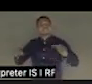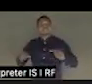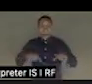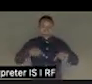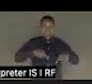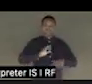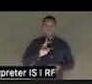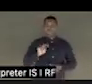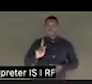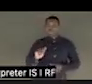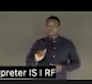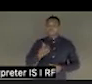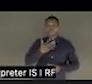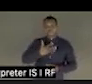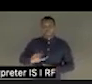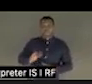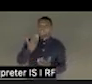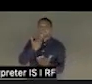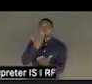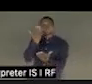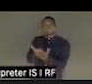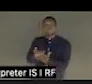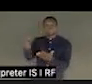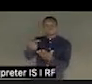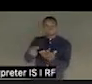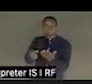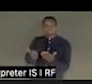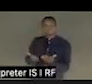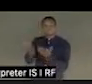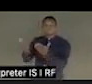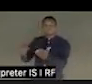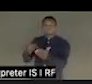Because if a criteria is measurable, then it is possible to put it